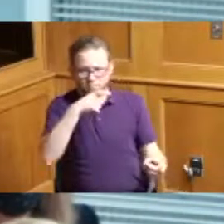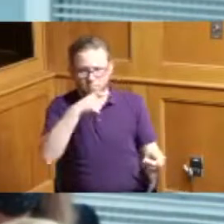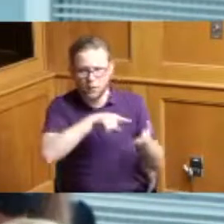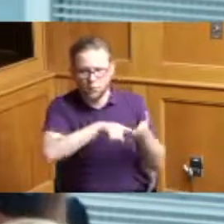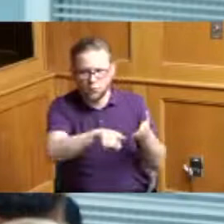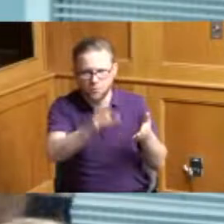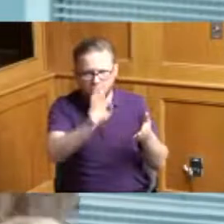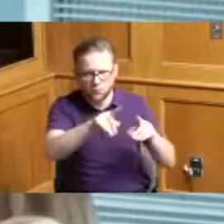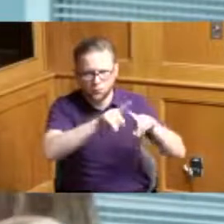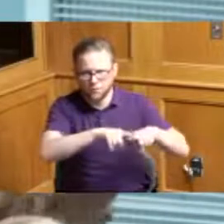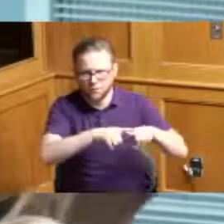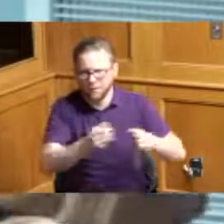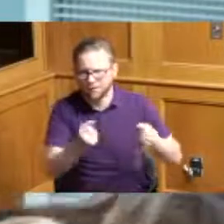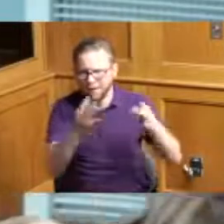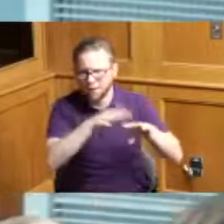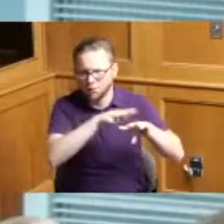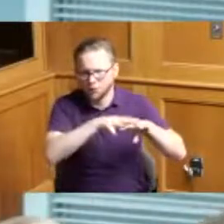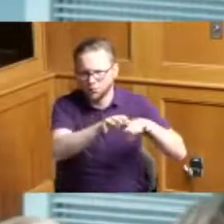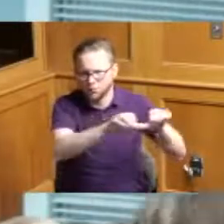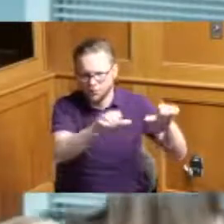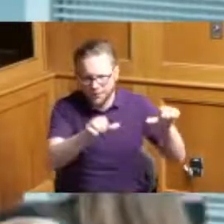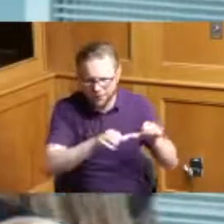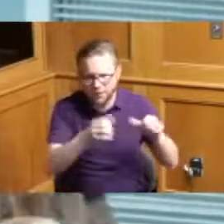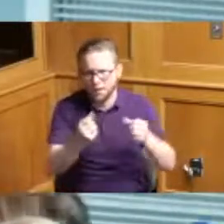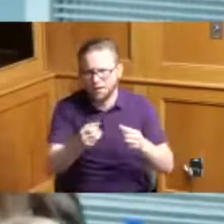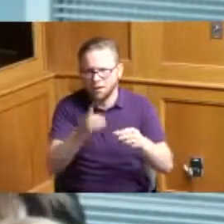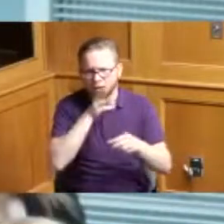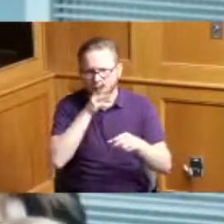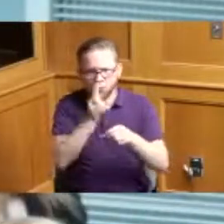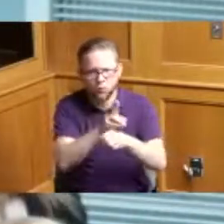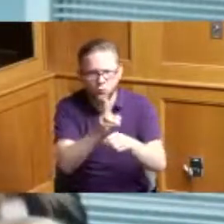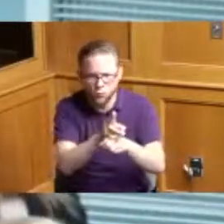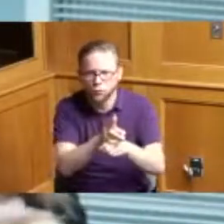explaining depending on how much water you use versus how much impervious area you have